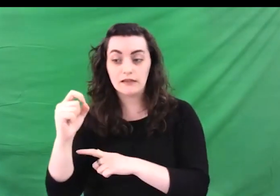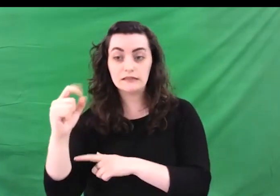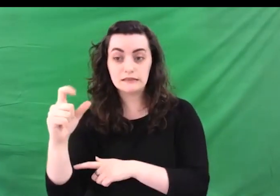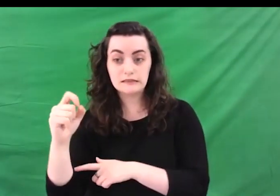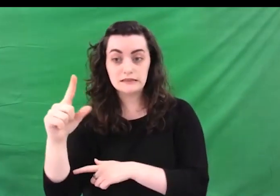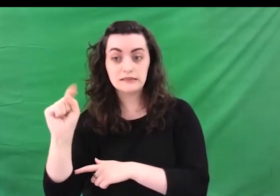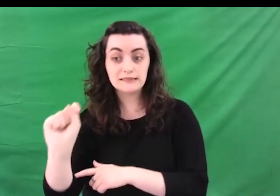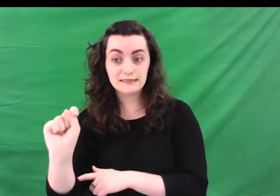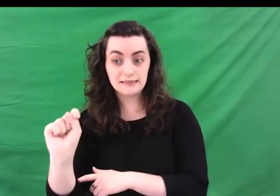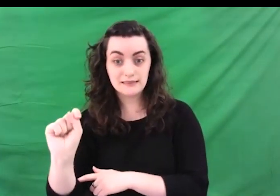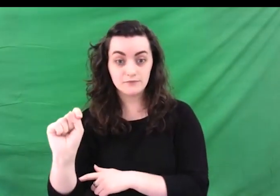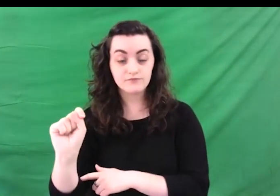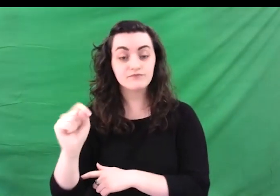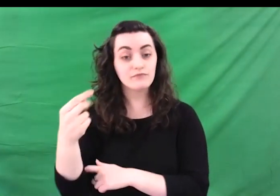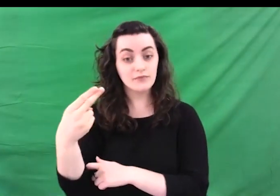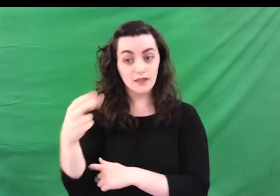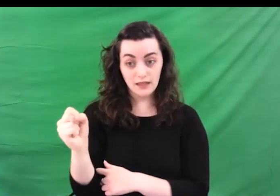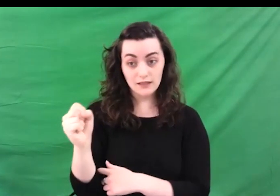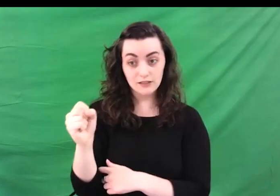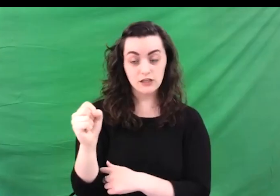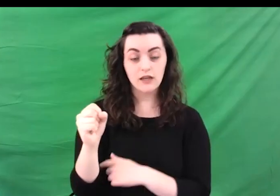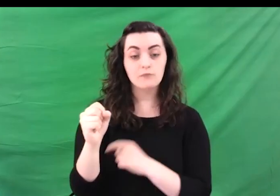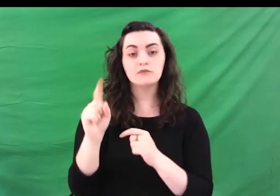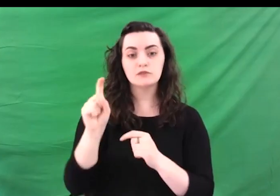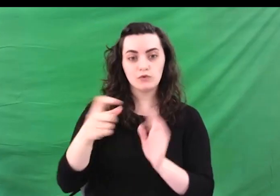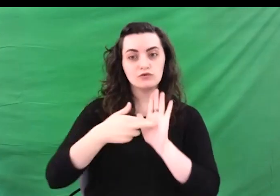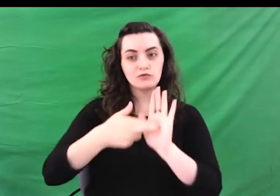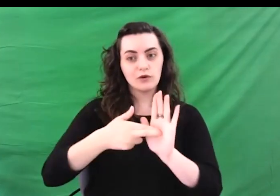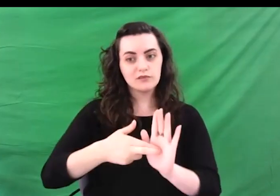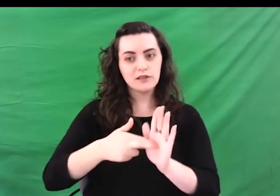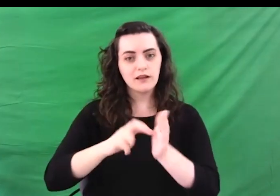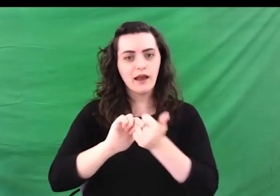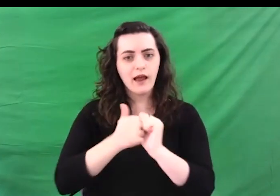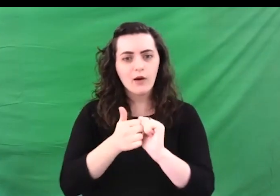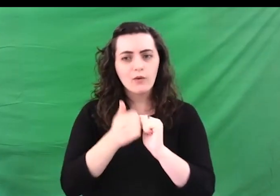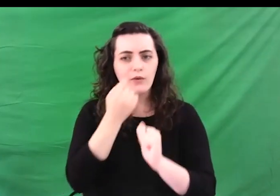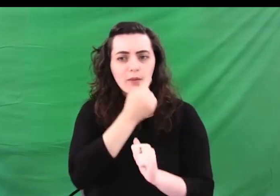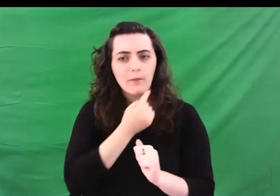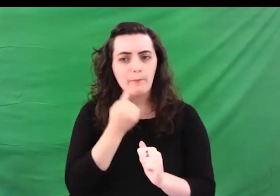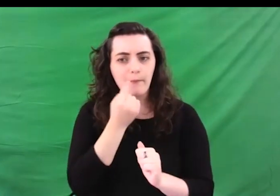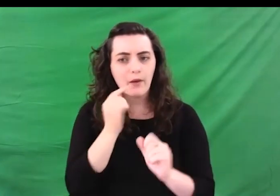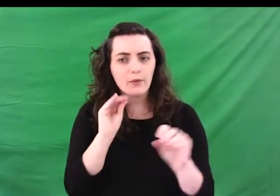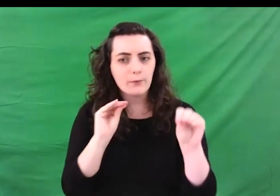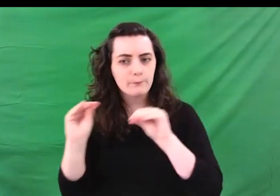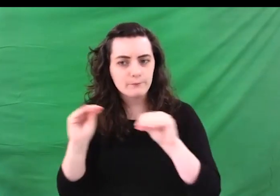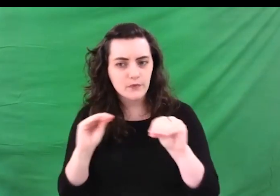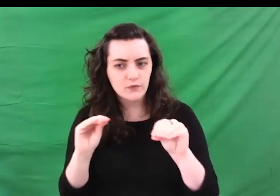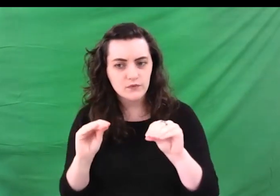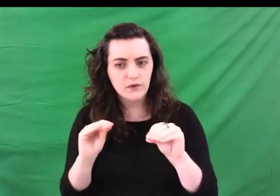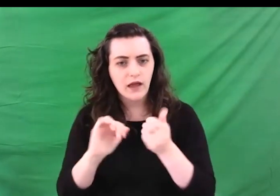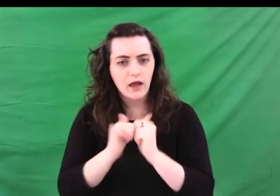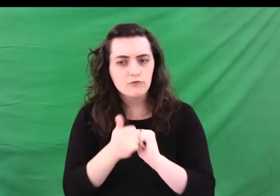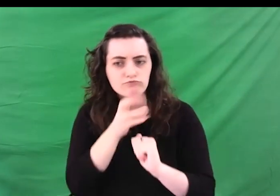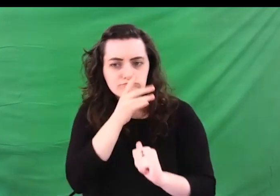that hand shape is designed to help the child think about the articulators. So those all are designed to work together